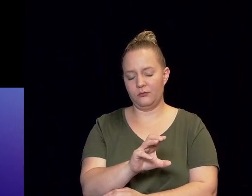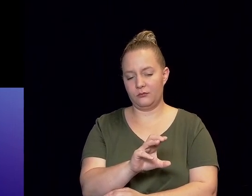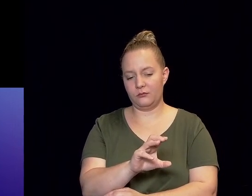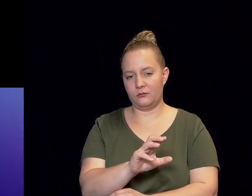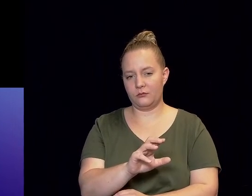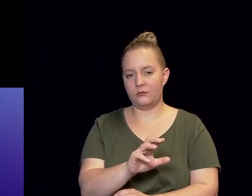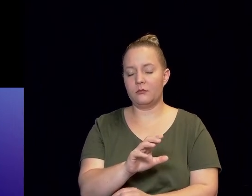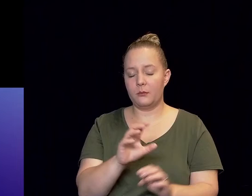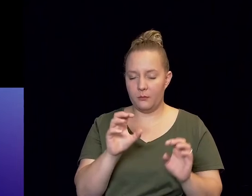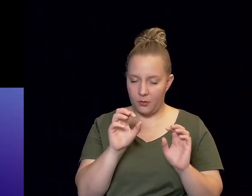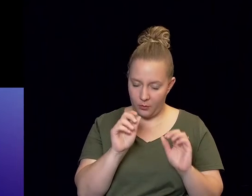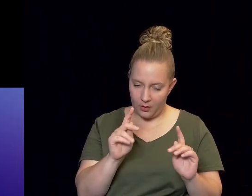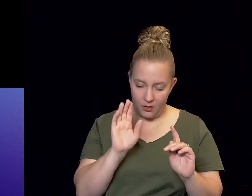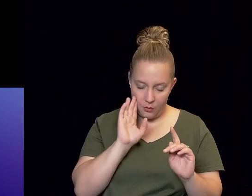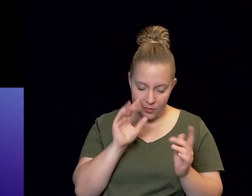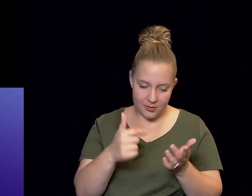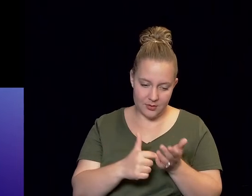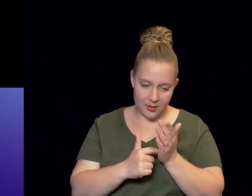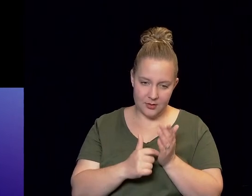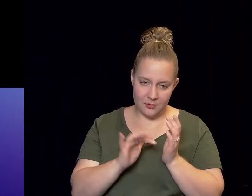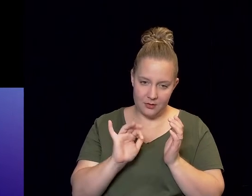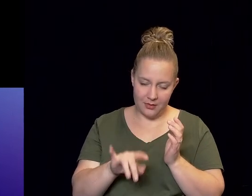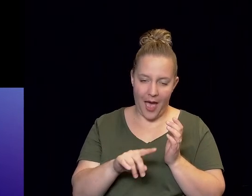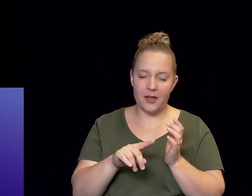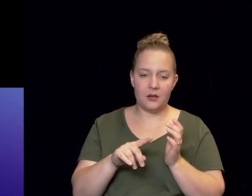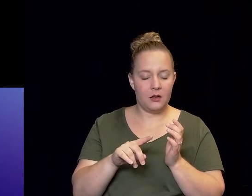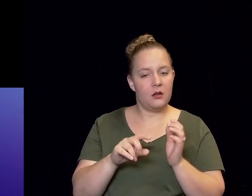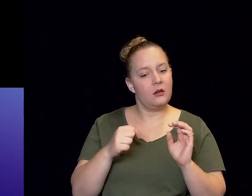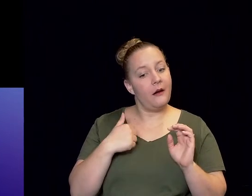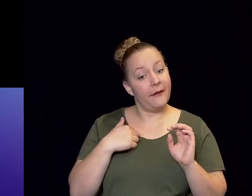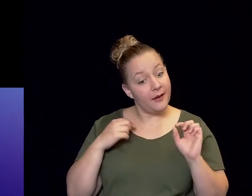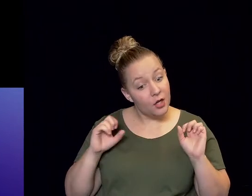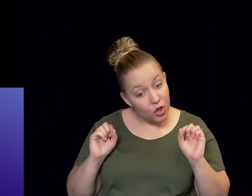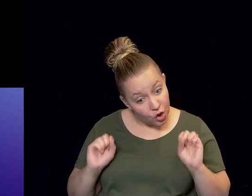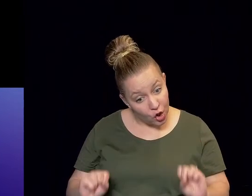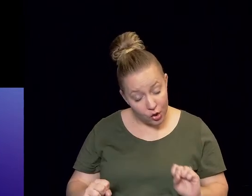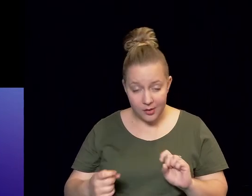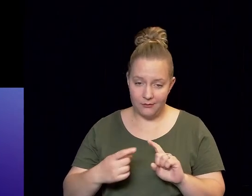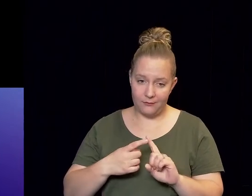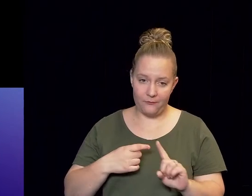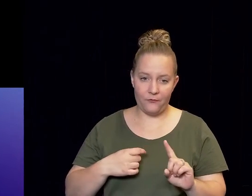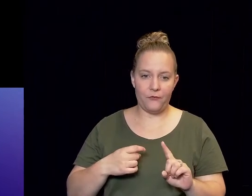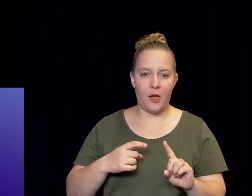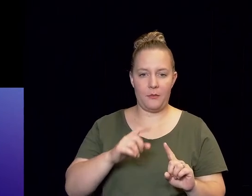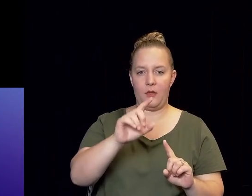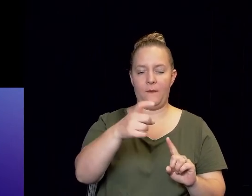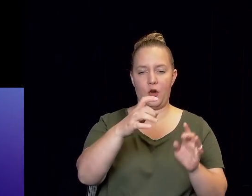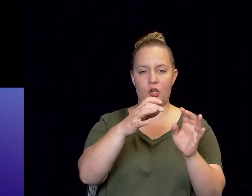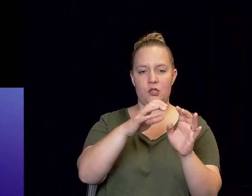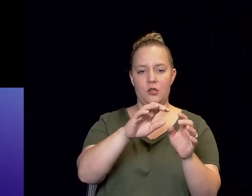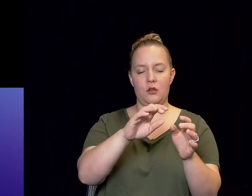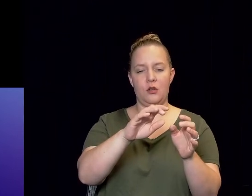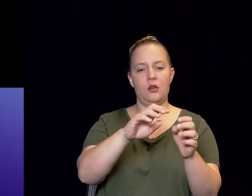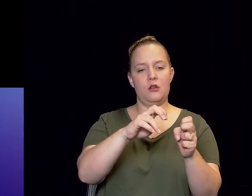Okay so again, I'm going to discuss that. I could, from this original problem, I could